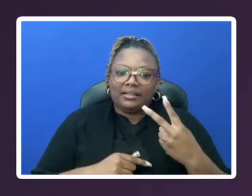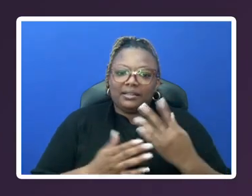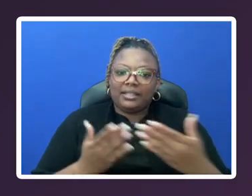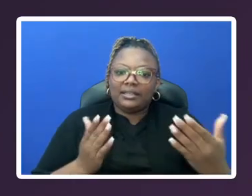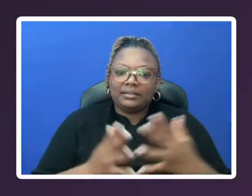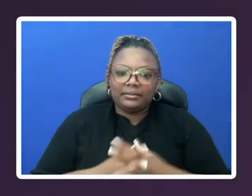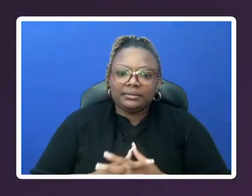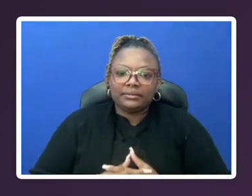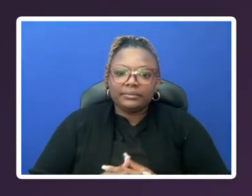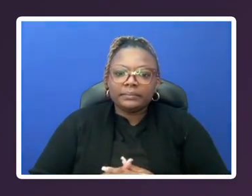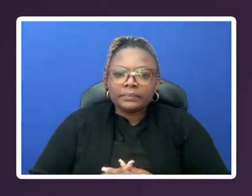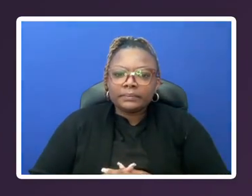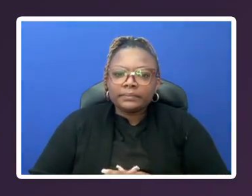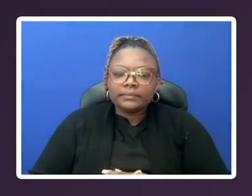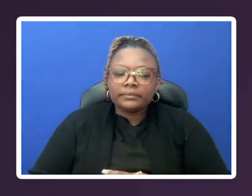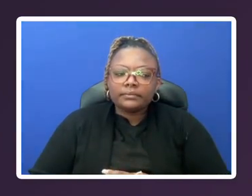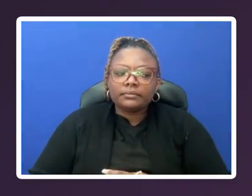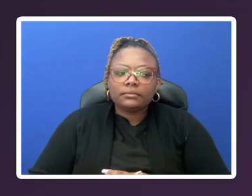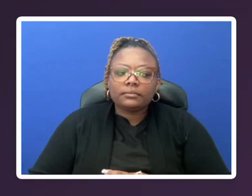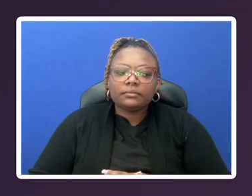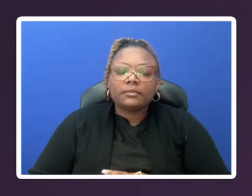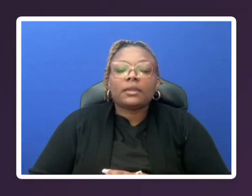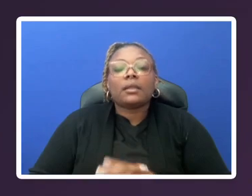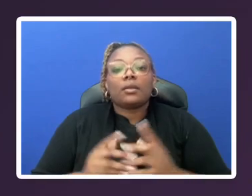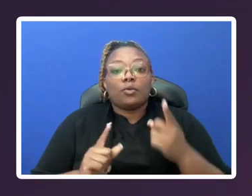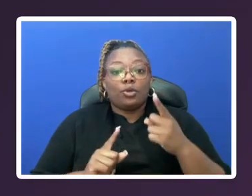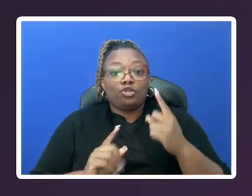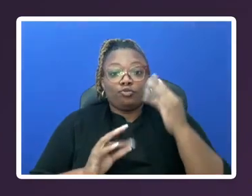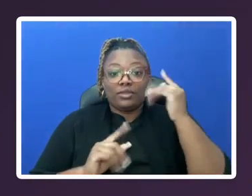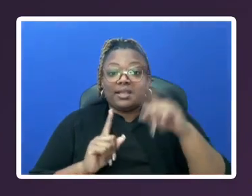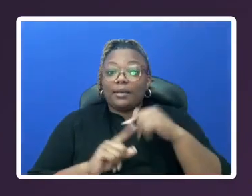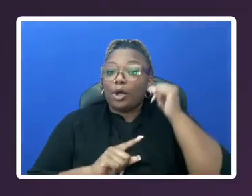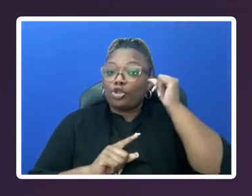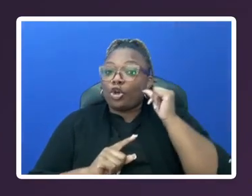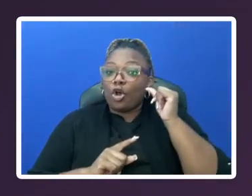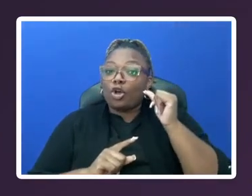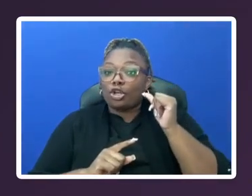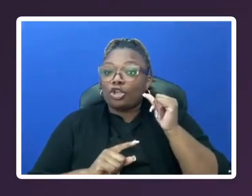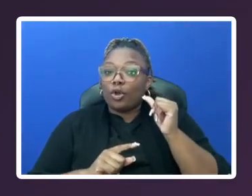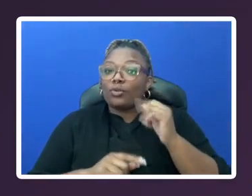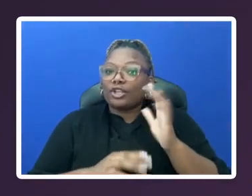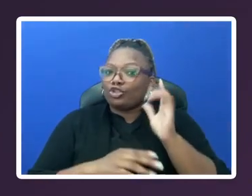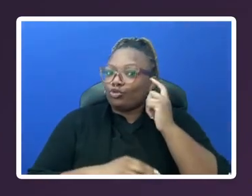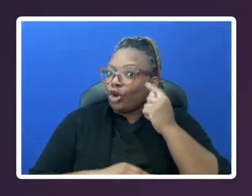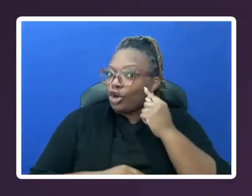Teya Green: Okay. What did you think about the audio clip?